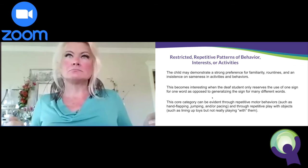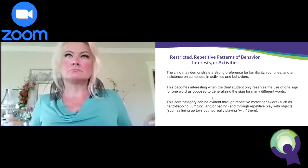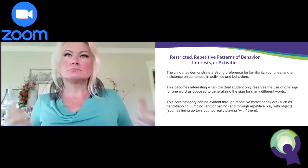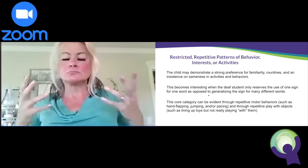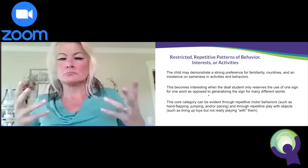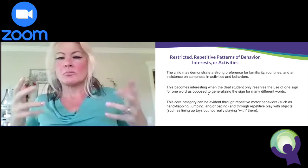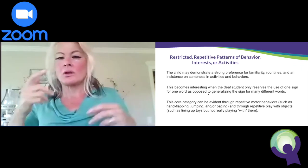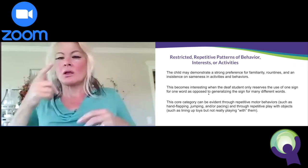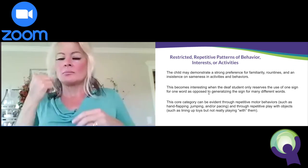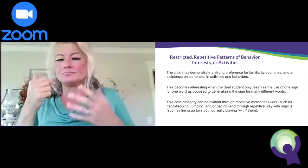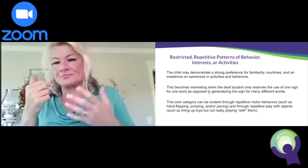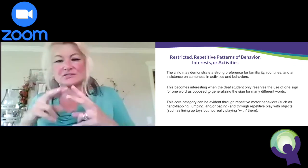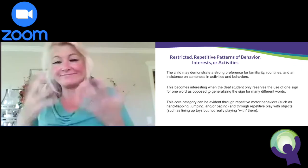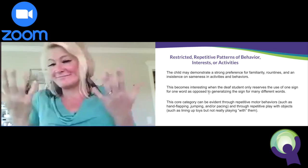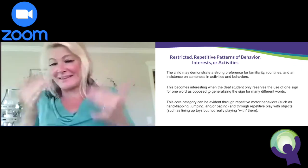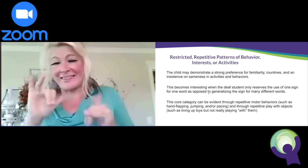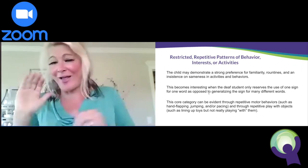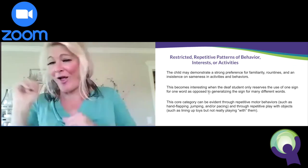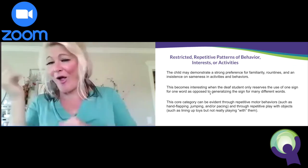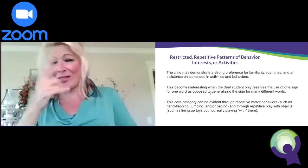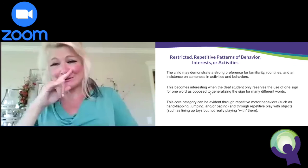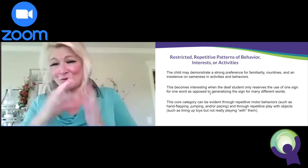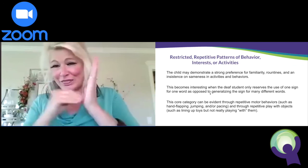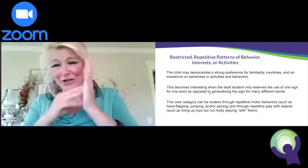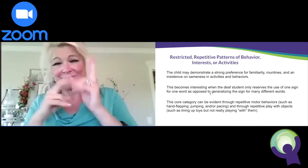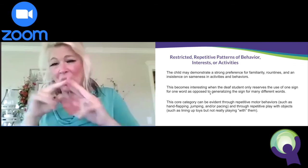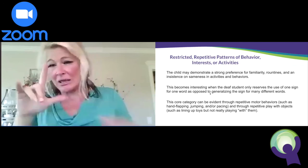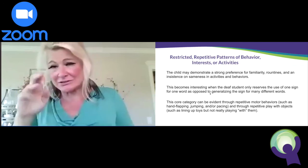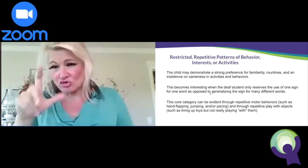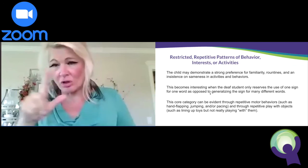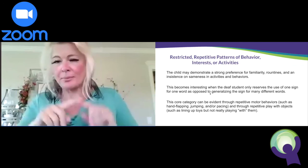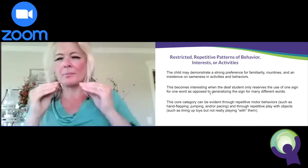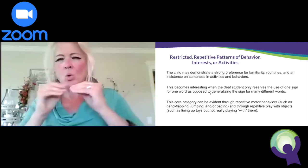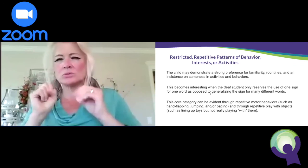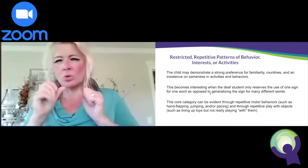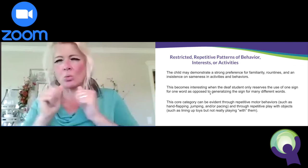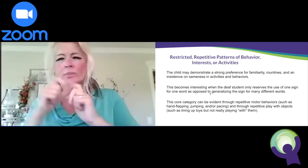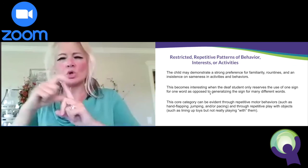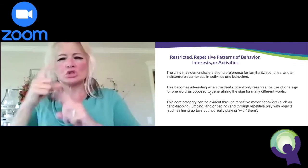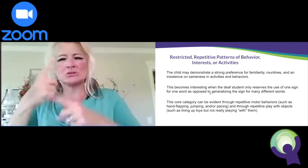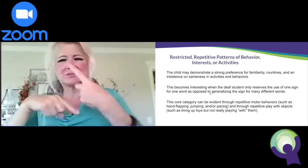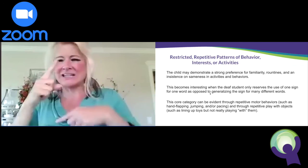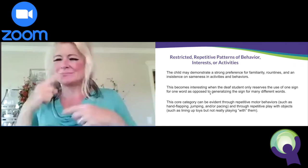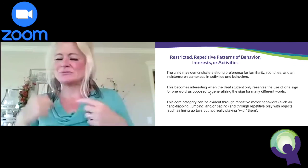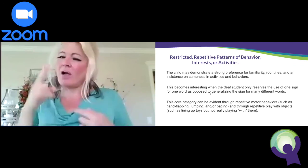and their level of ASL, we can build on that. All kids learn more literal